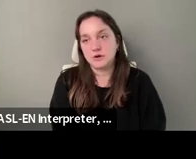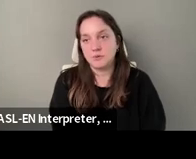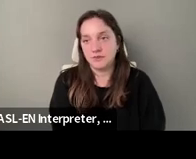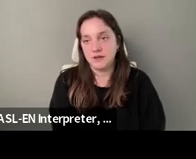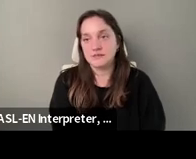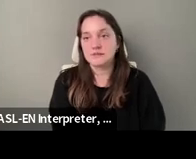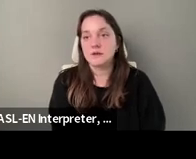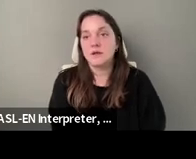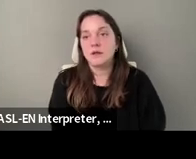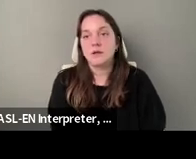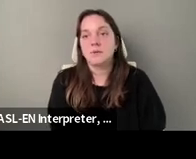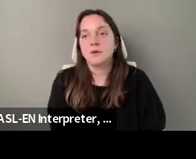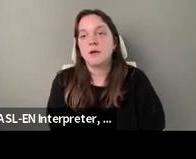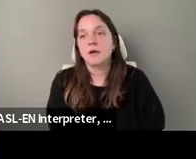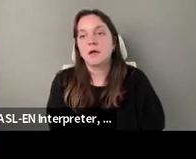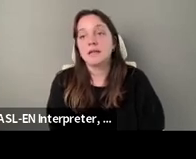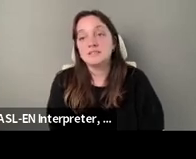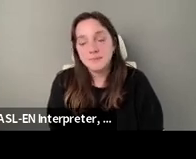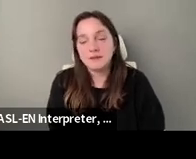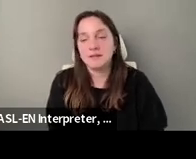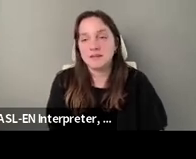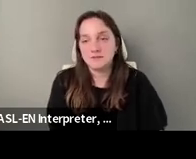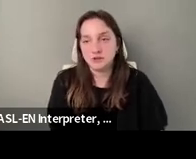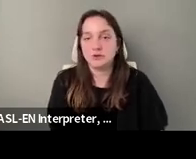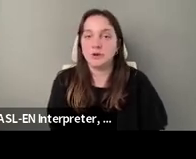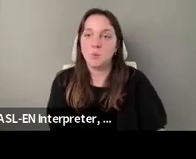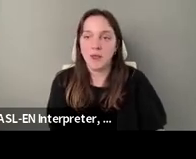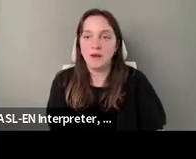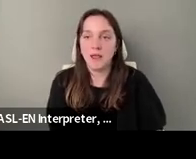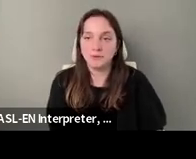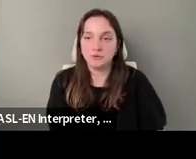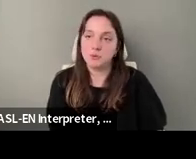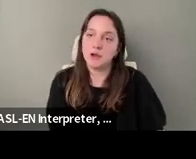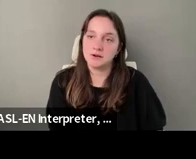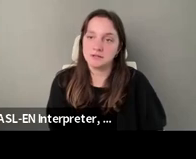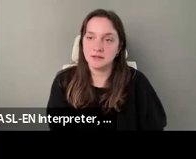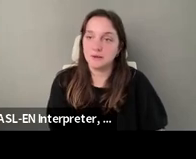language deprived. A lot of deaf children struggling with this. Typically deaf children when